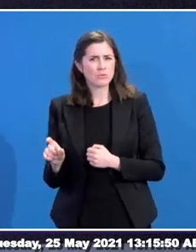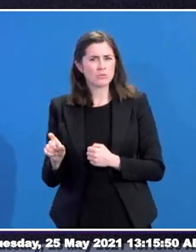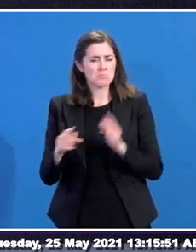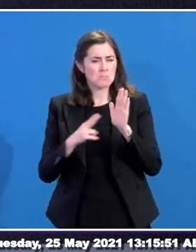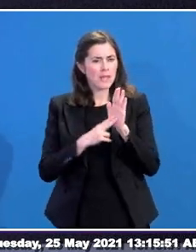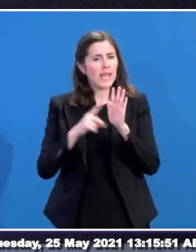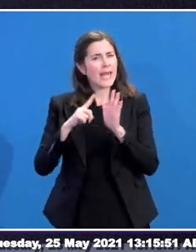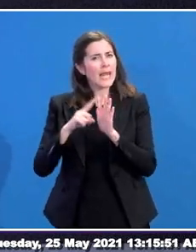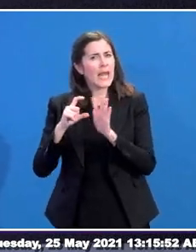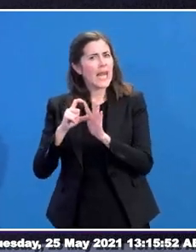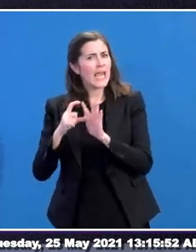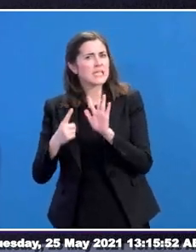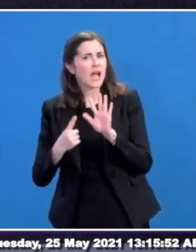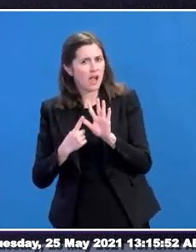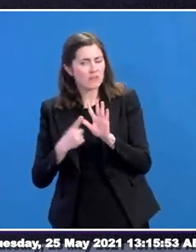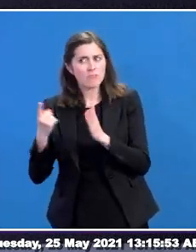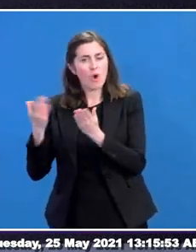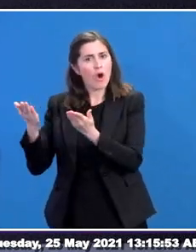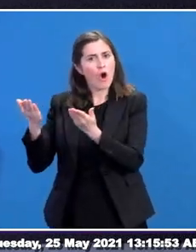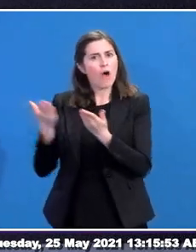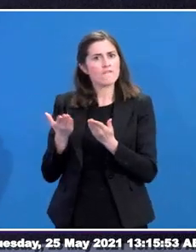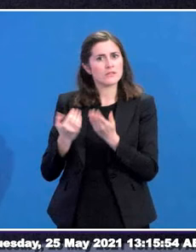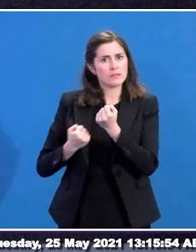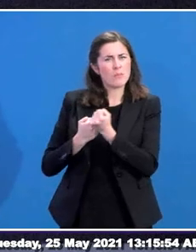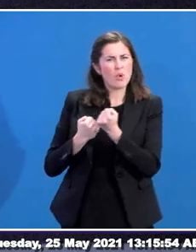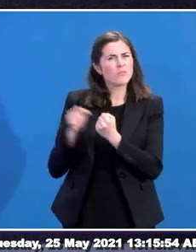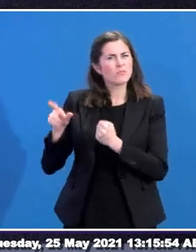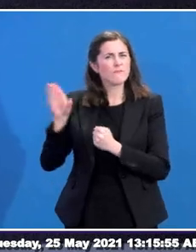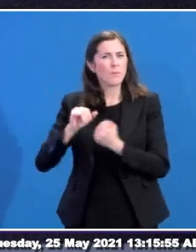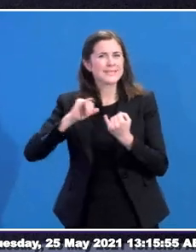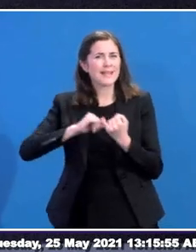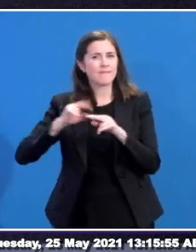She did say if you need anything, she was there.